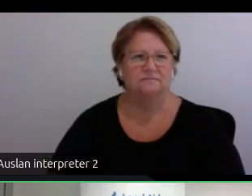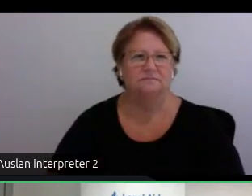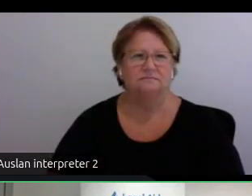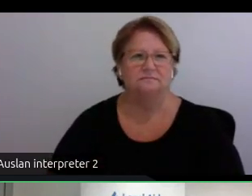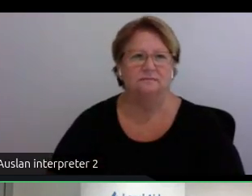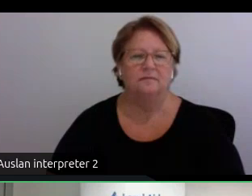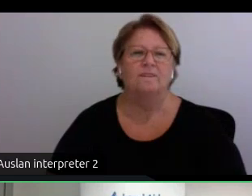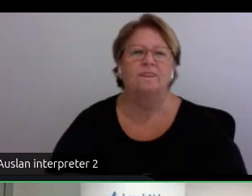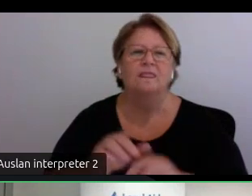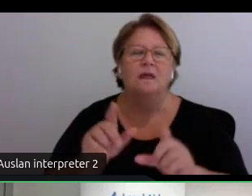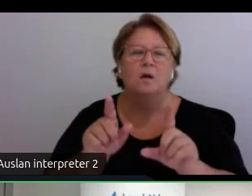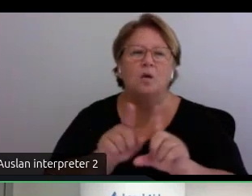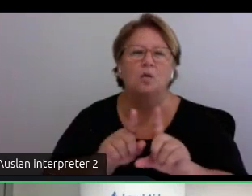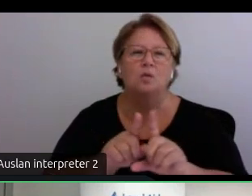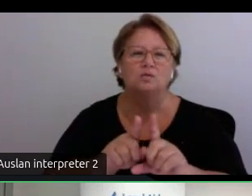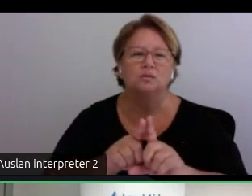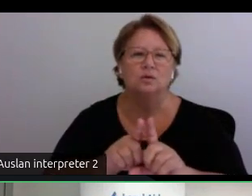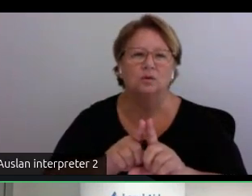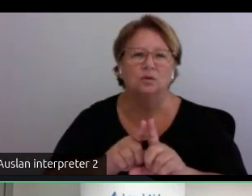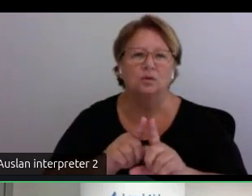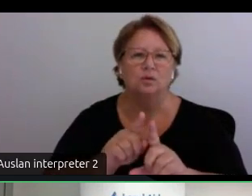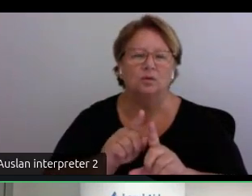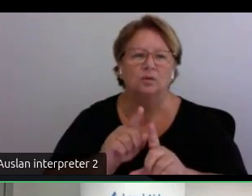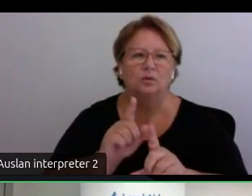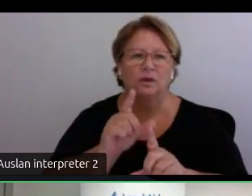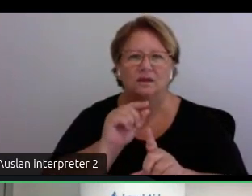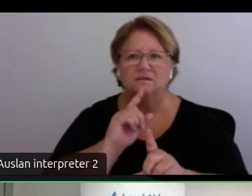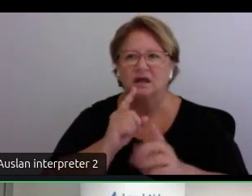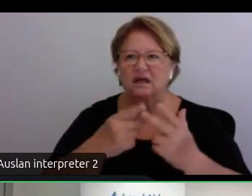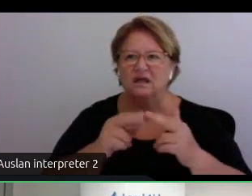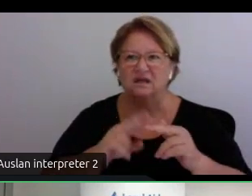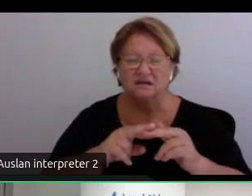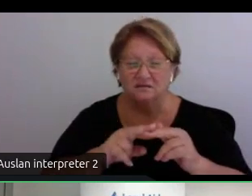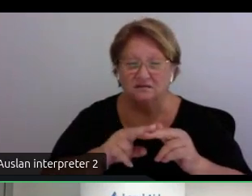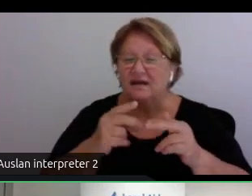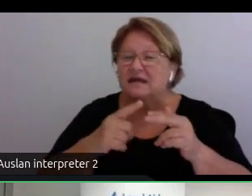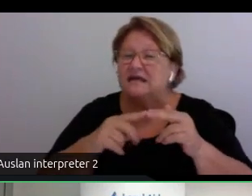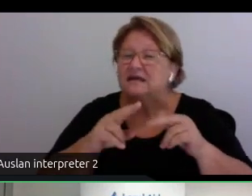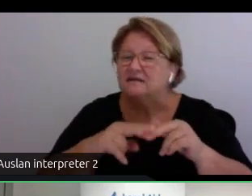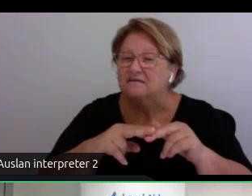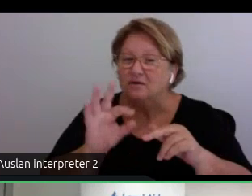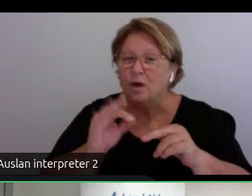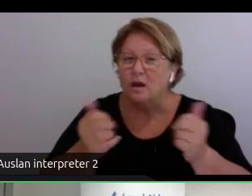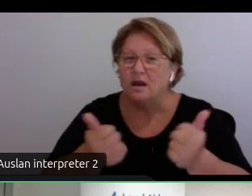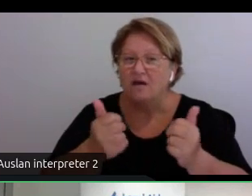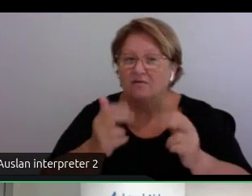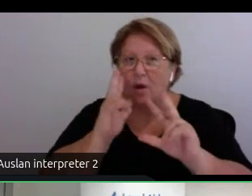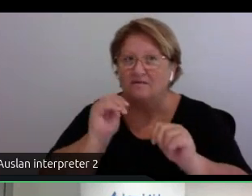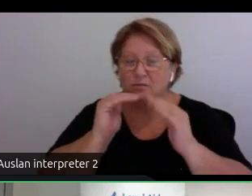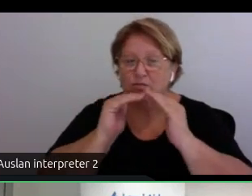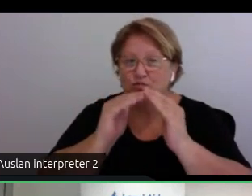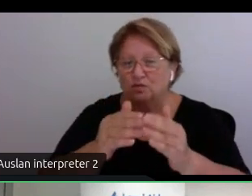but also you look at well even if there was a lack of maintenance to the roof, how did that impact